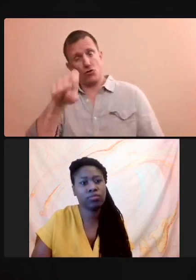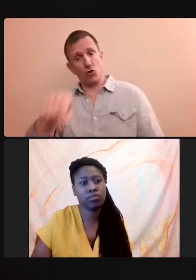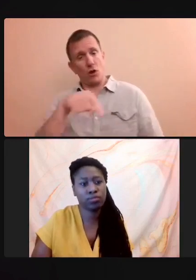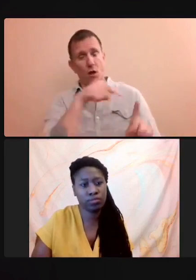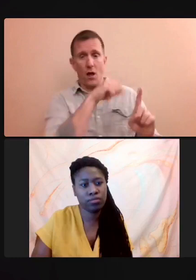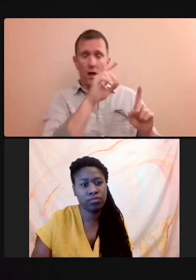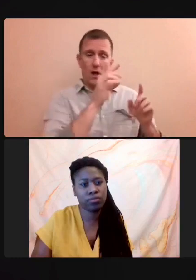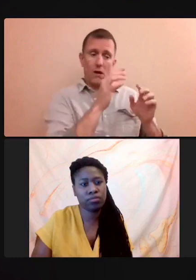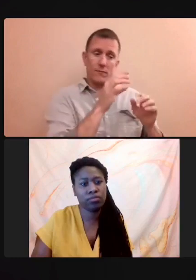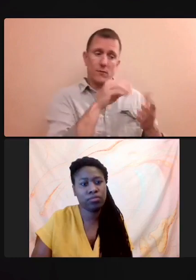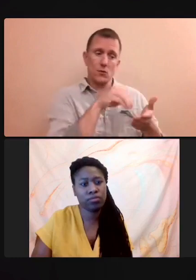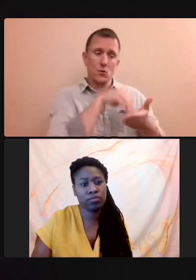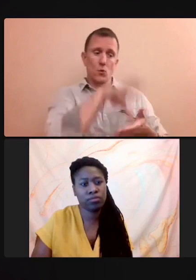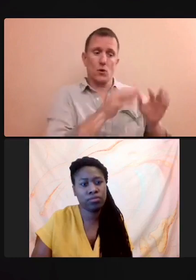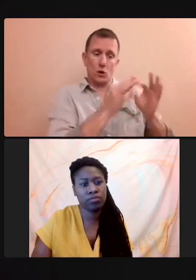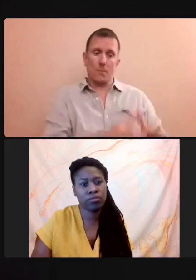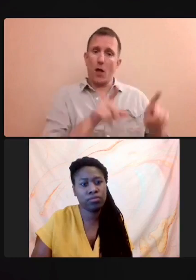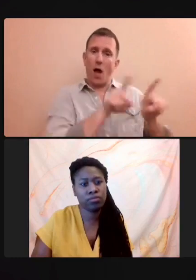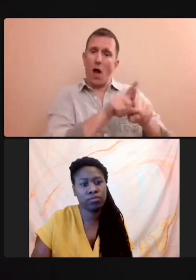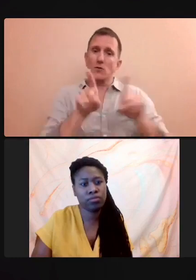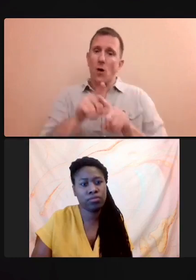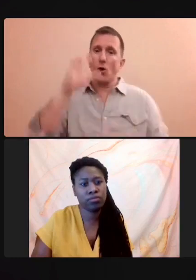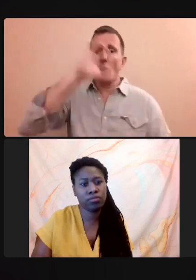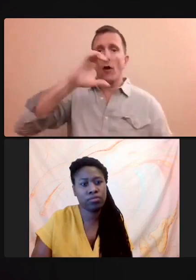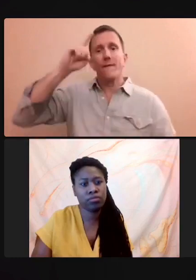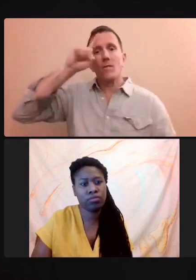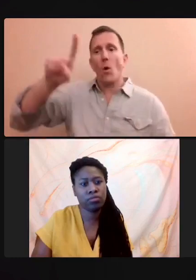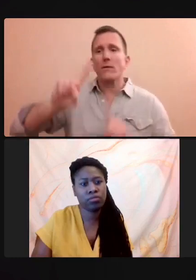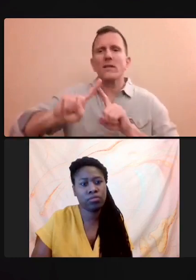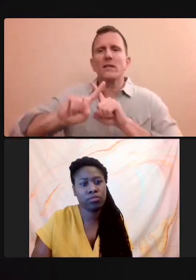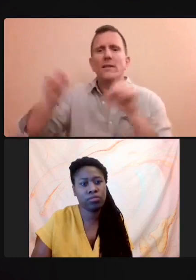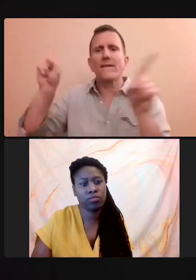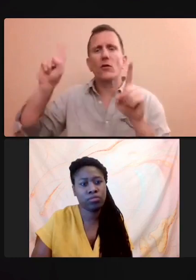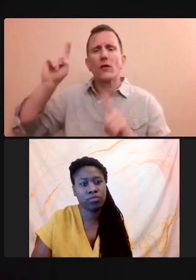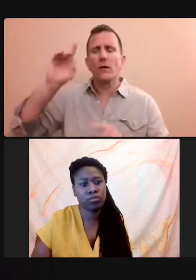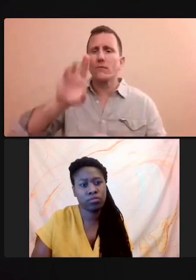So now I want to talk we've talked about language a little bit. I want to talk about culture and the difference between